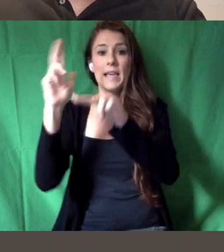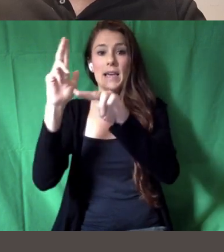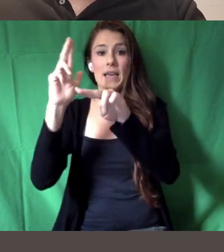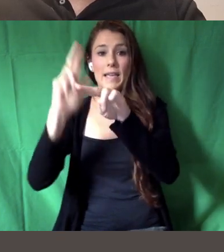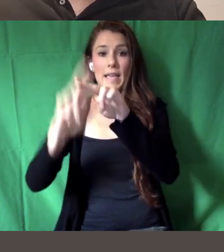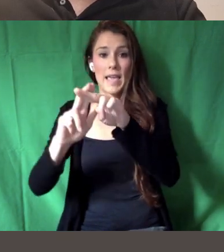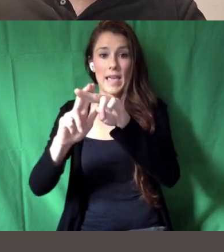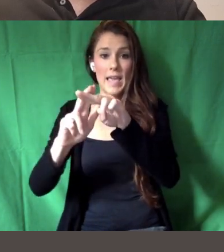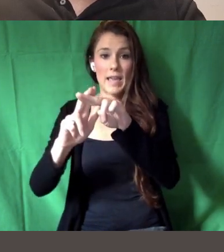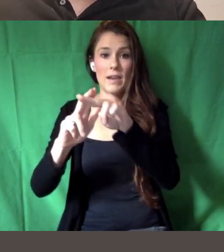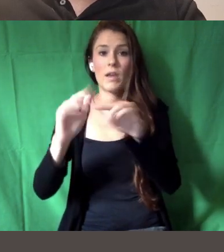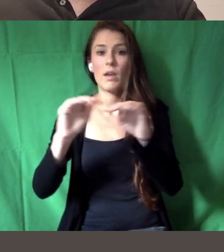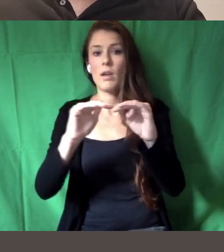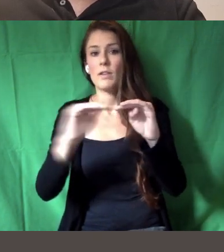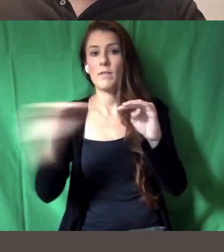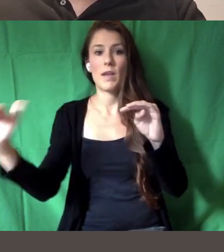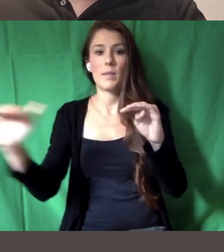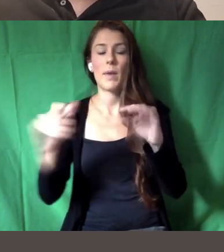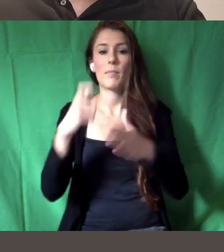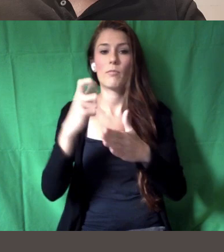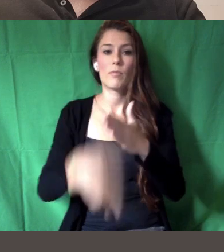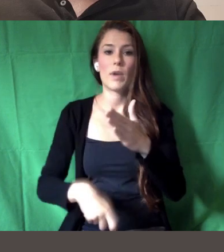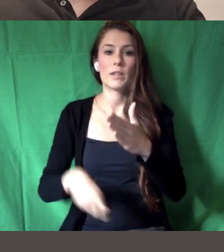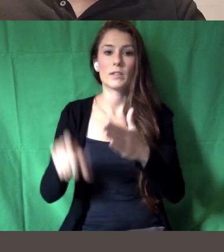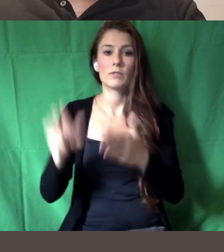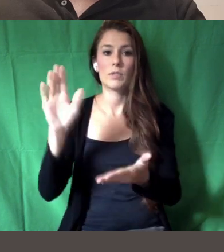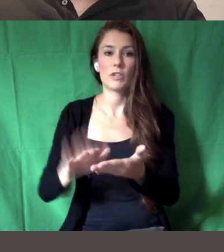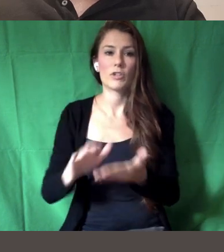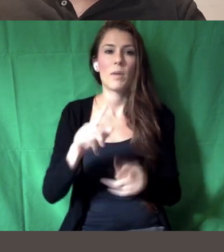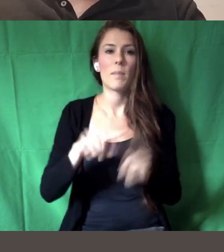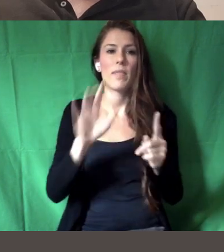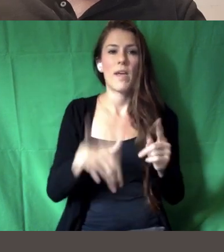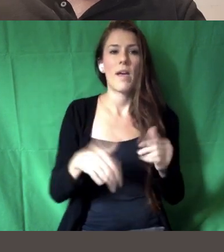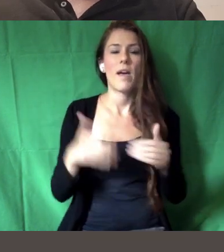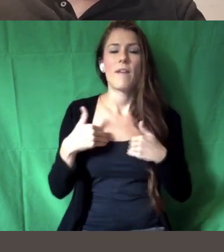Unfortunately, this metrics is too much performance improvement biased. For example,